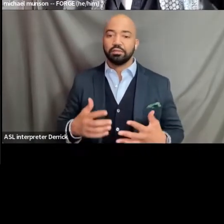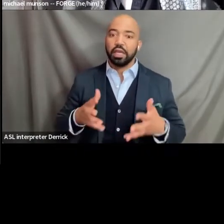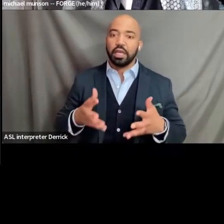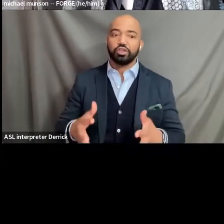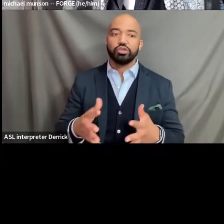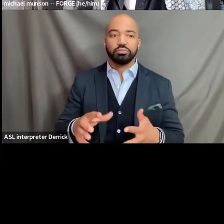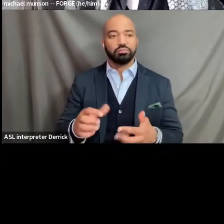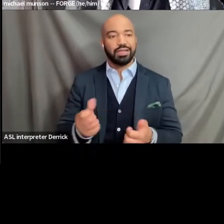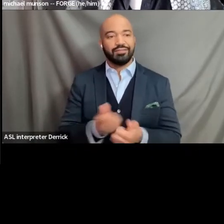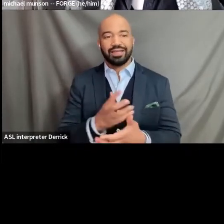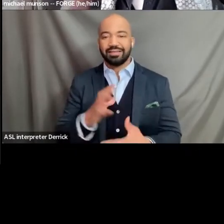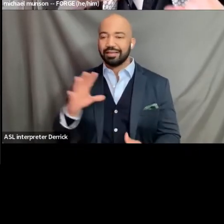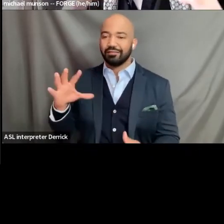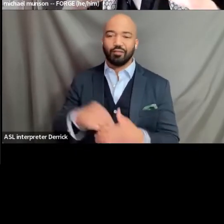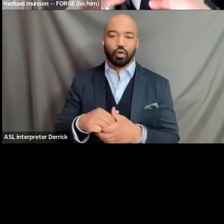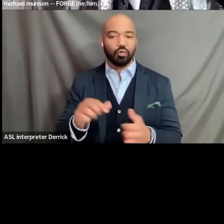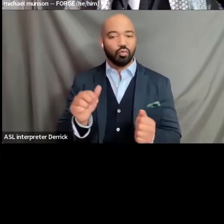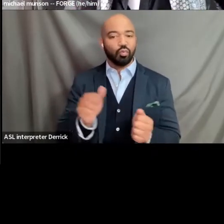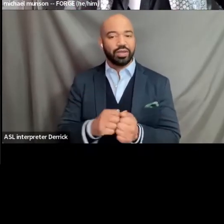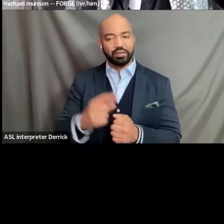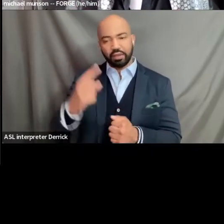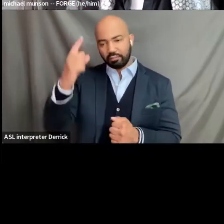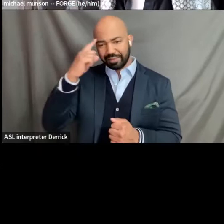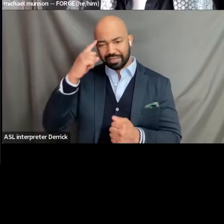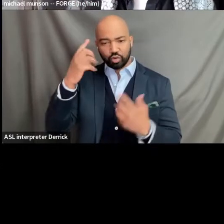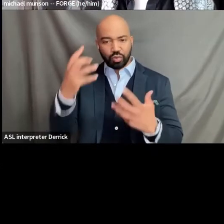to the mental health group of things.